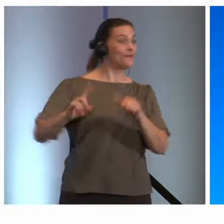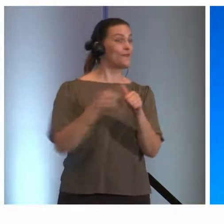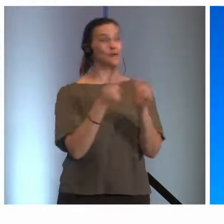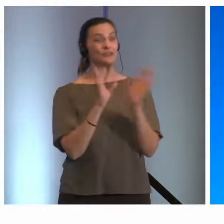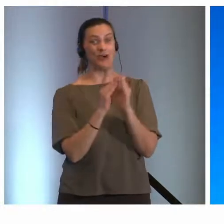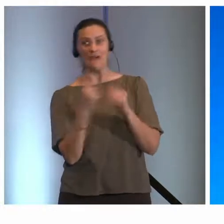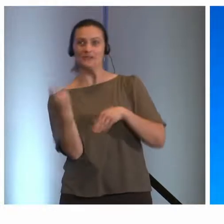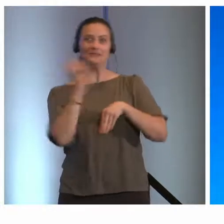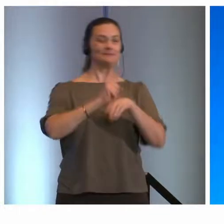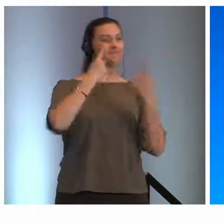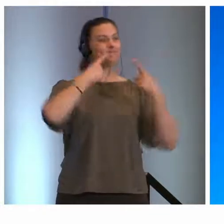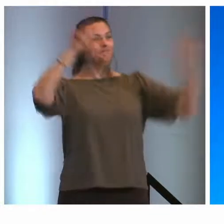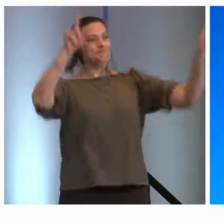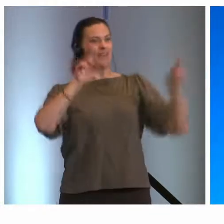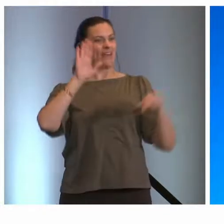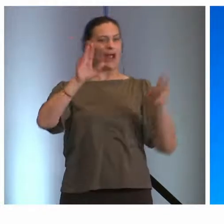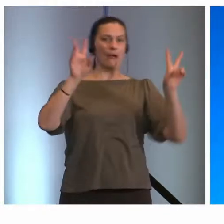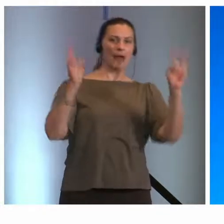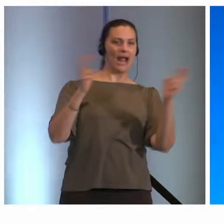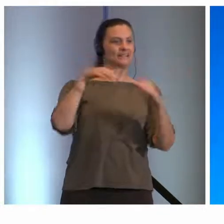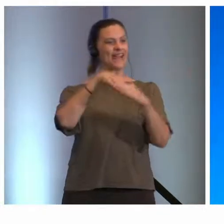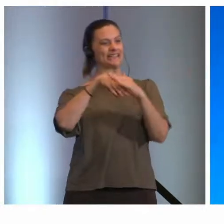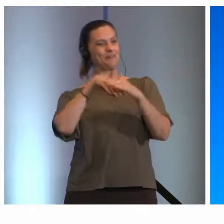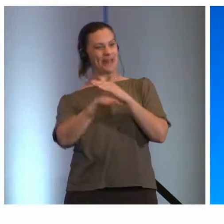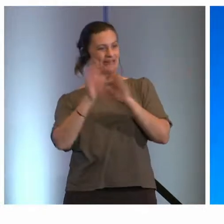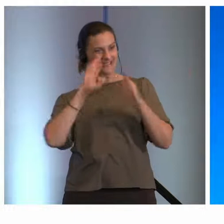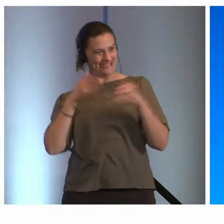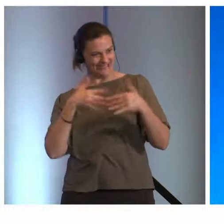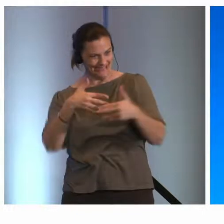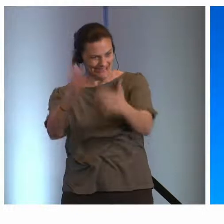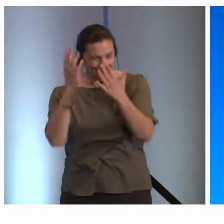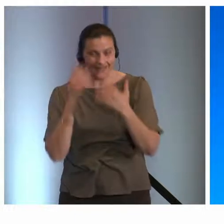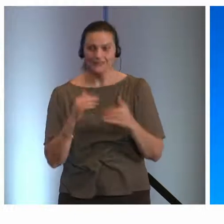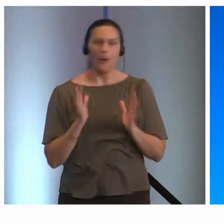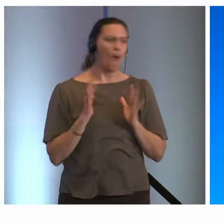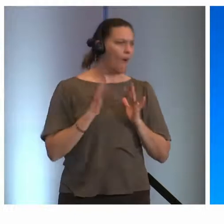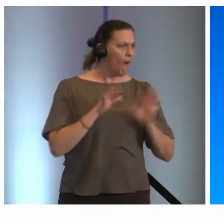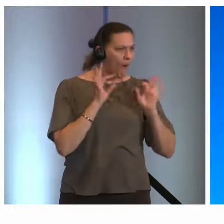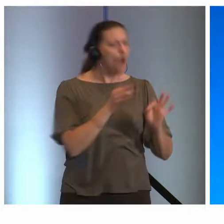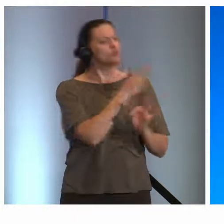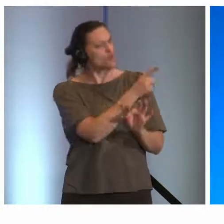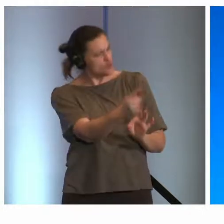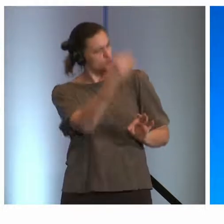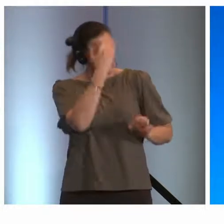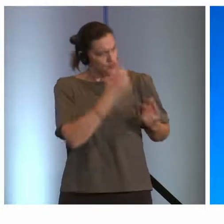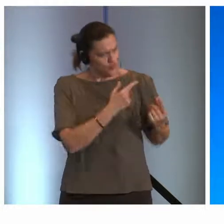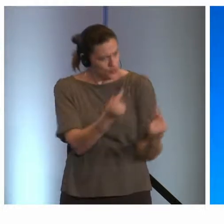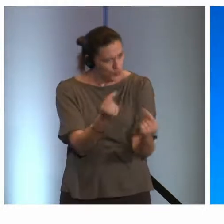Apple at the time and just launching Apple accessibility